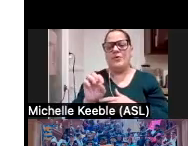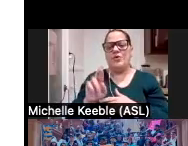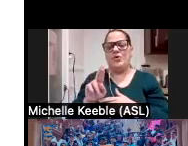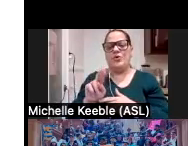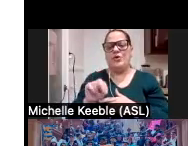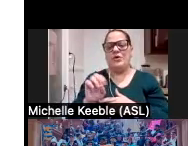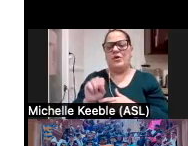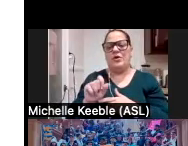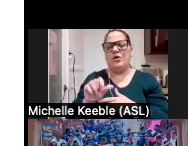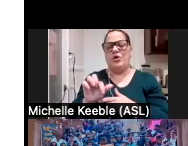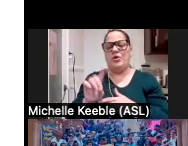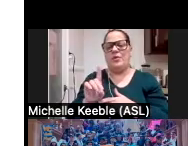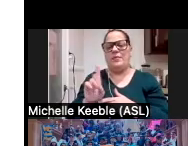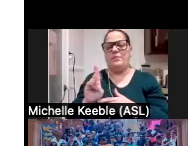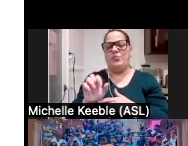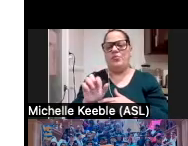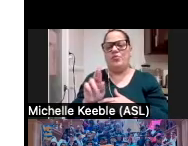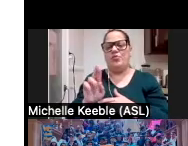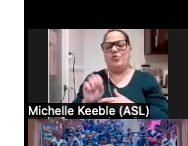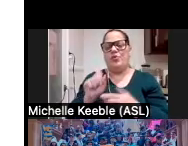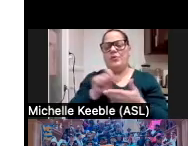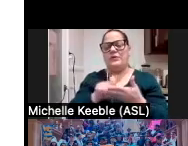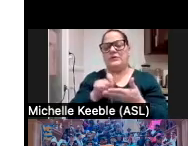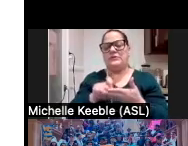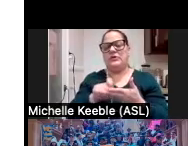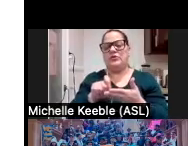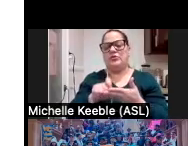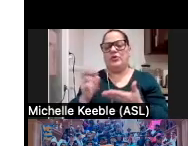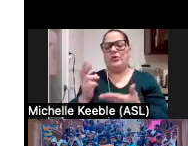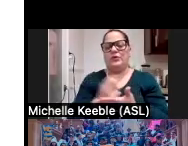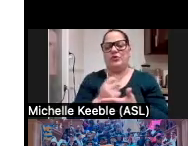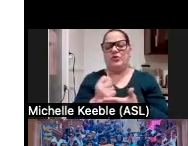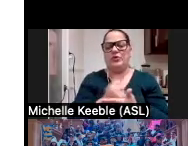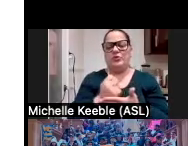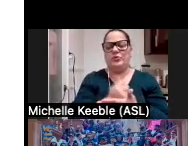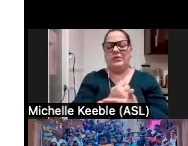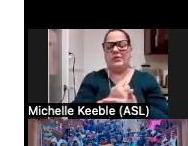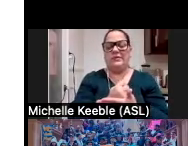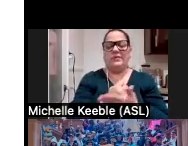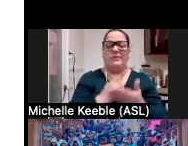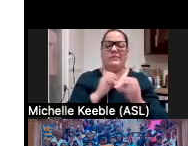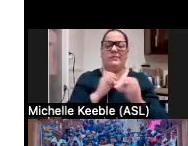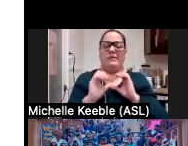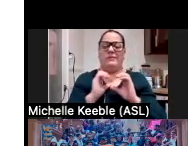uh ran the the he was the secretary of the treasury and after a long conversation with